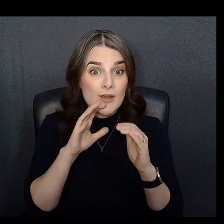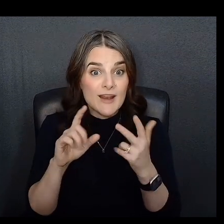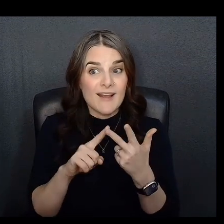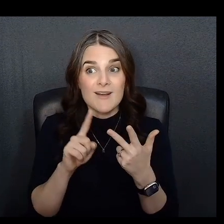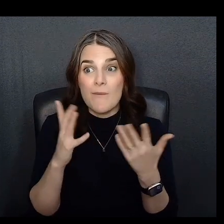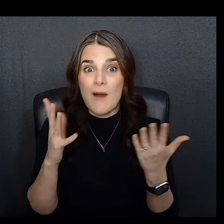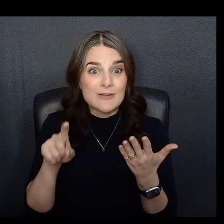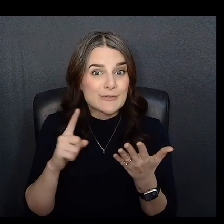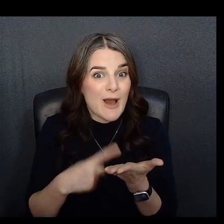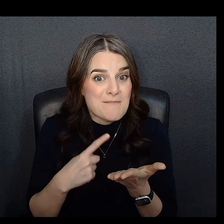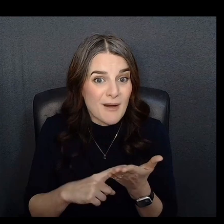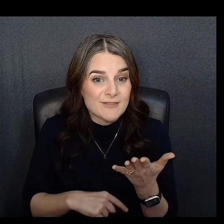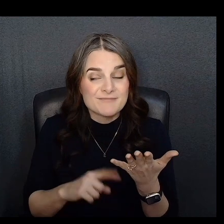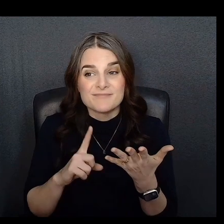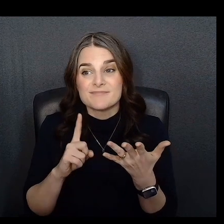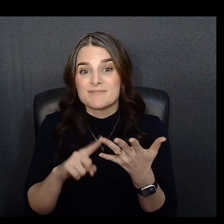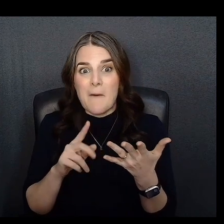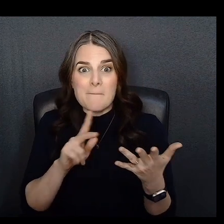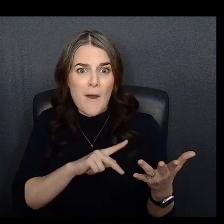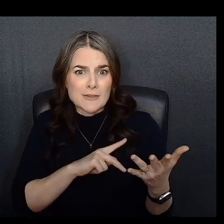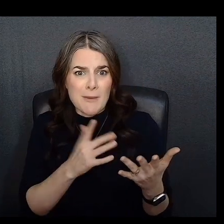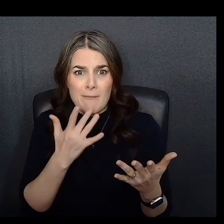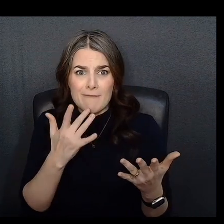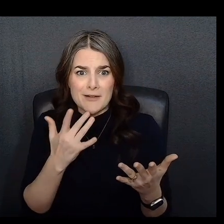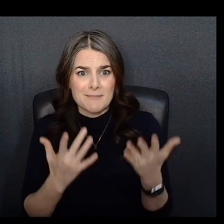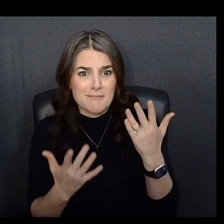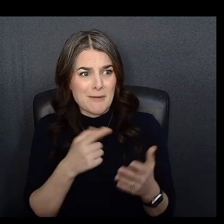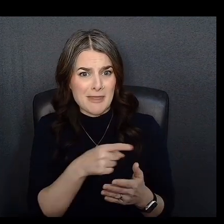Some people might choose that they just don't want to talk about these things at all.